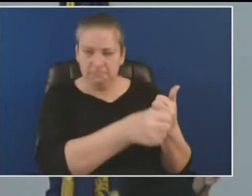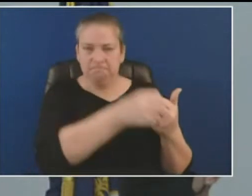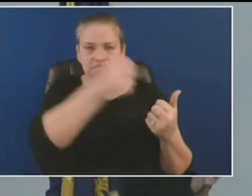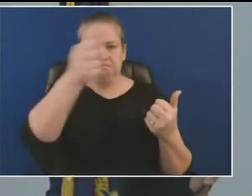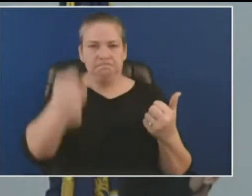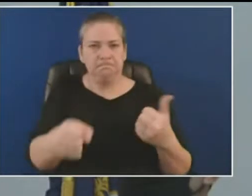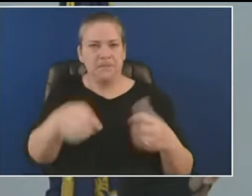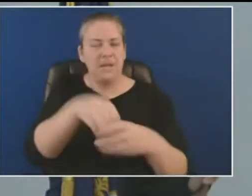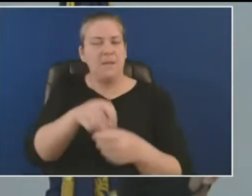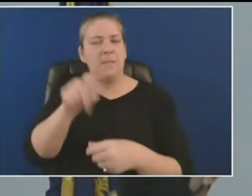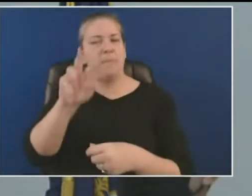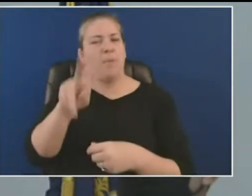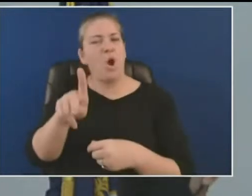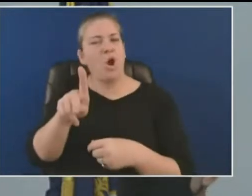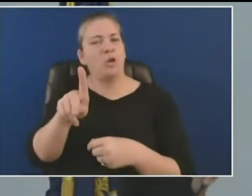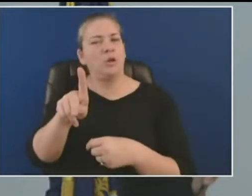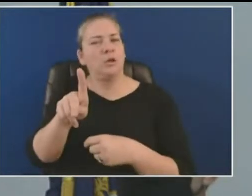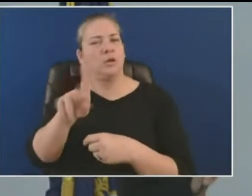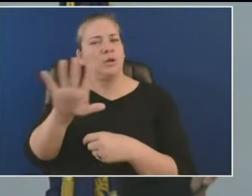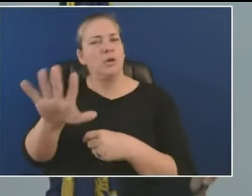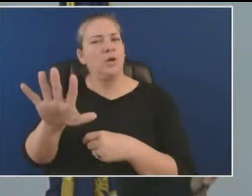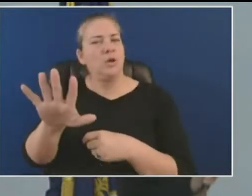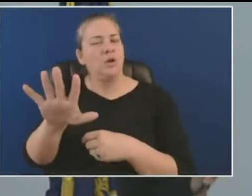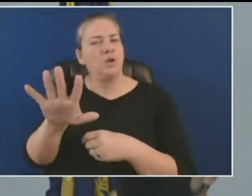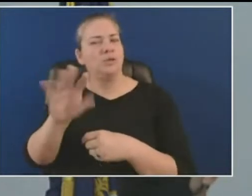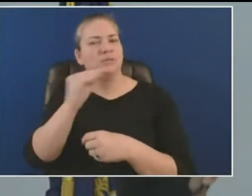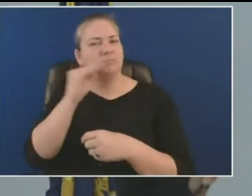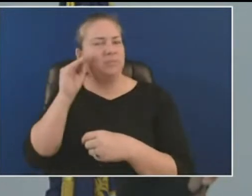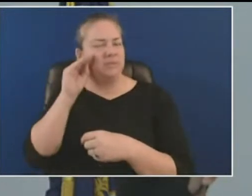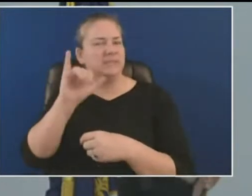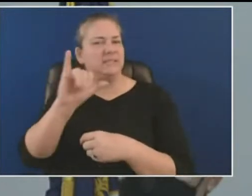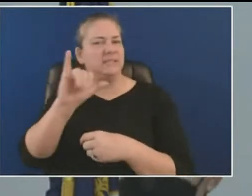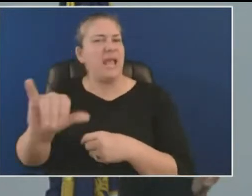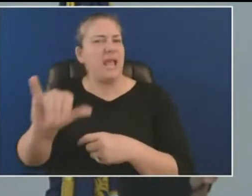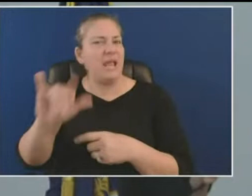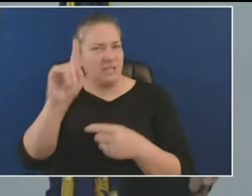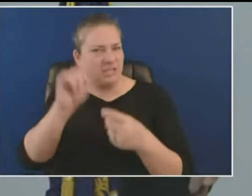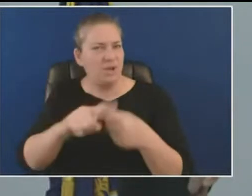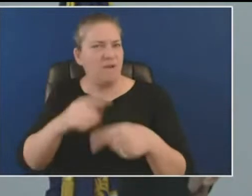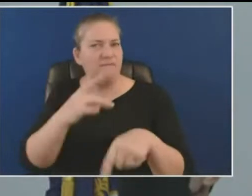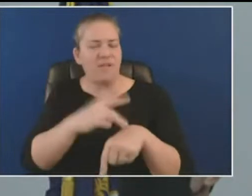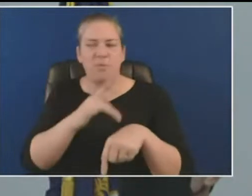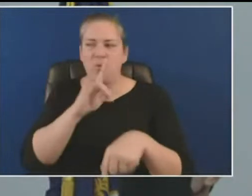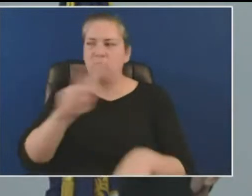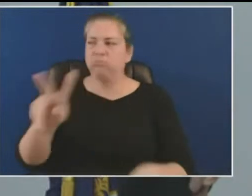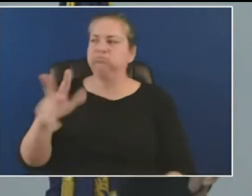something else can come available. And so we appreciate that. Appreciate rustemeyer. Offering